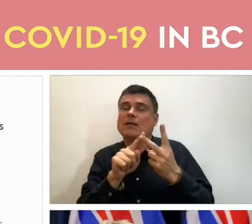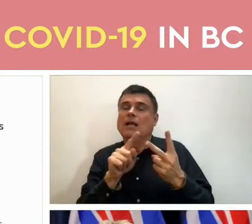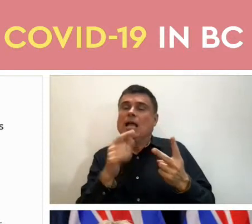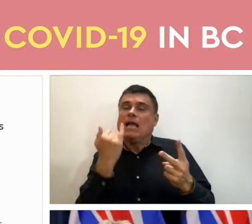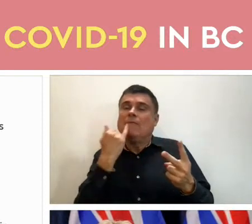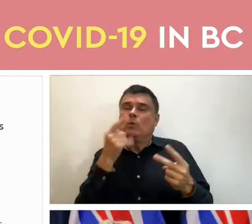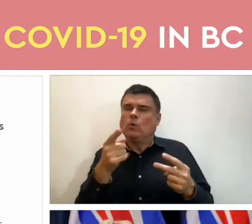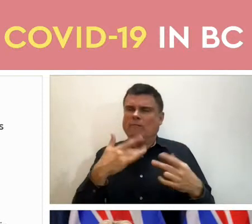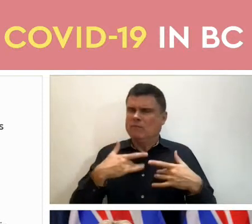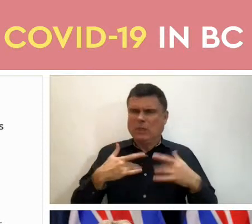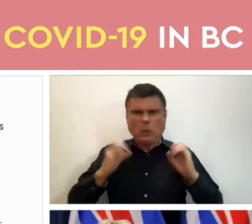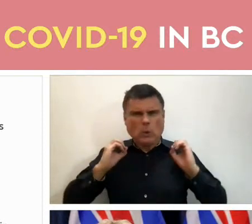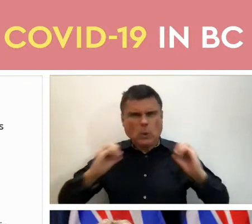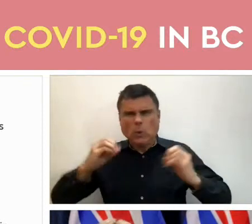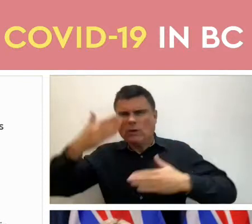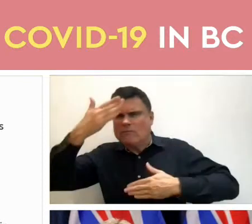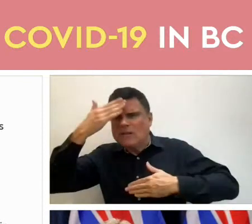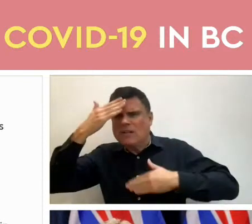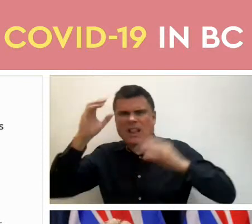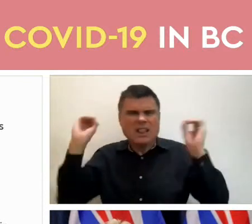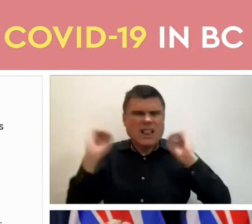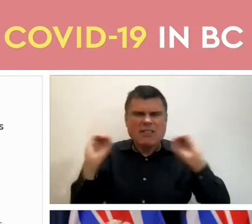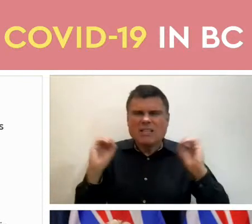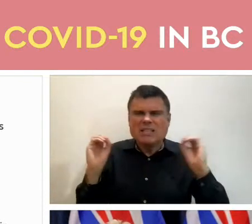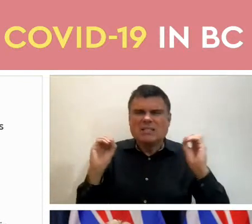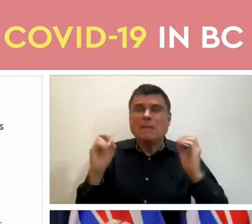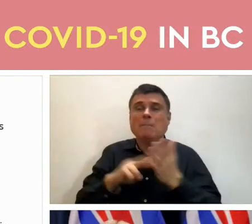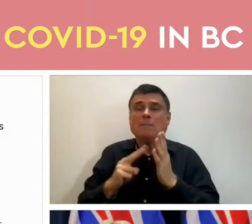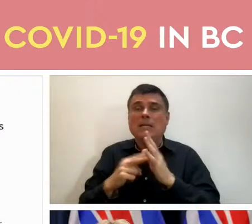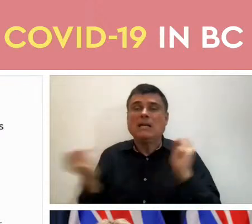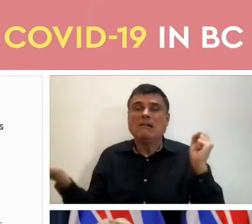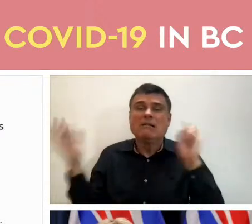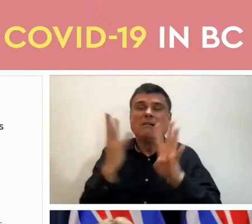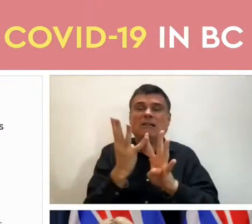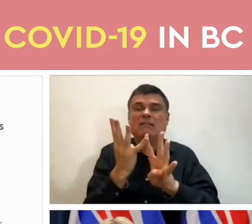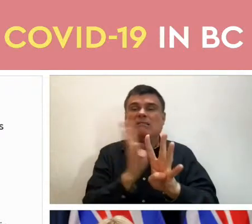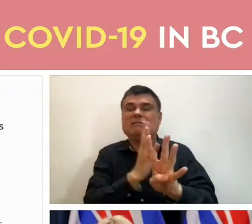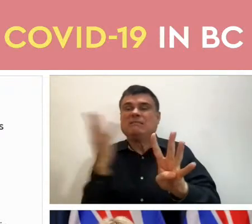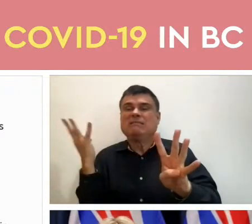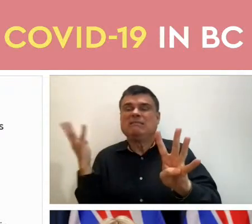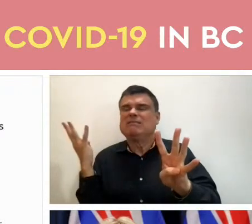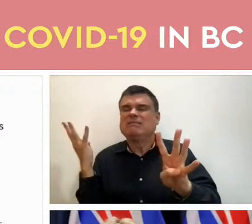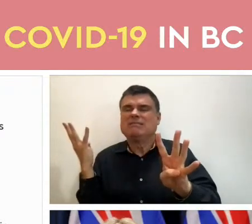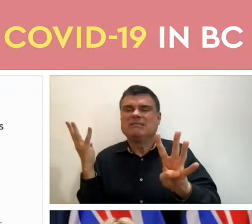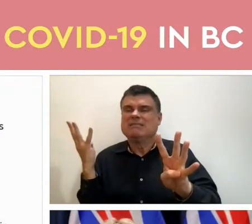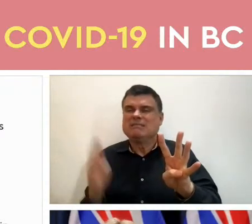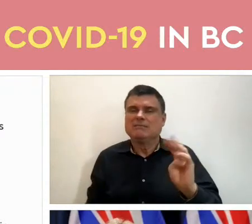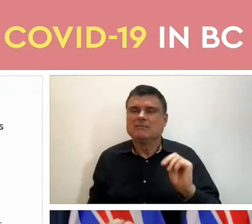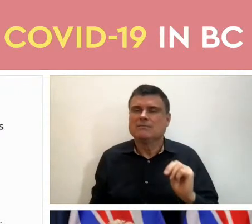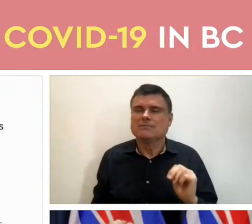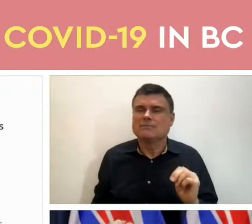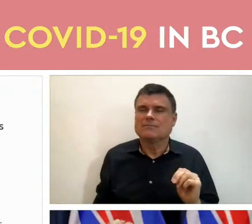COVID-19. To date we received a little over 3 million point of care tests of a variety of different